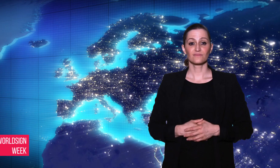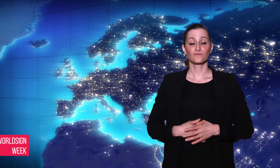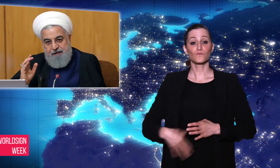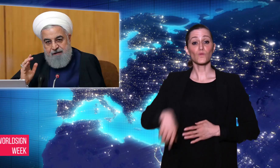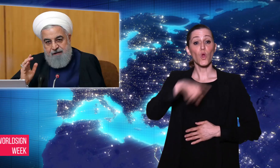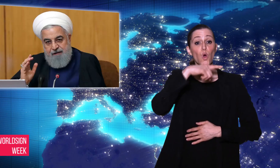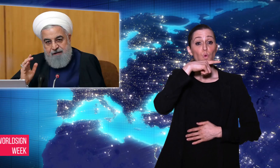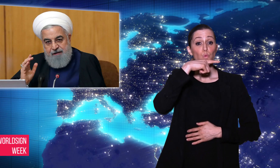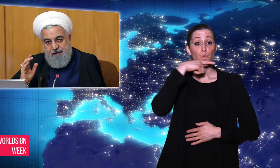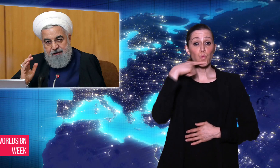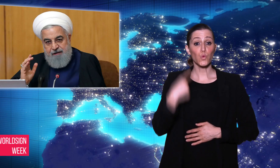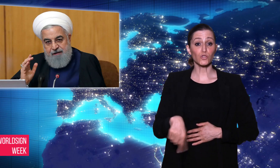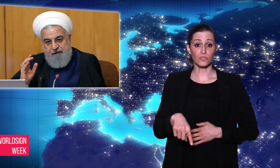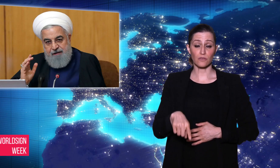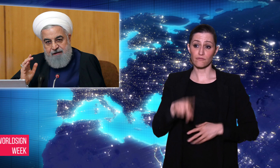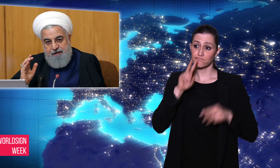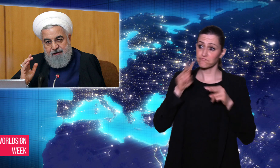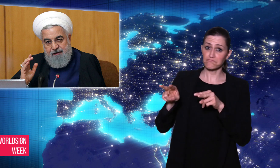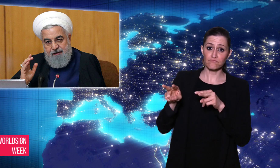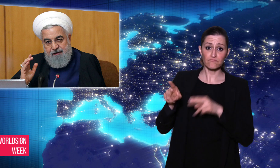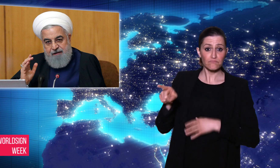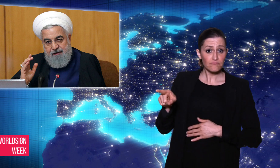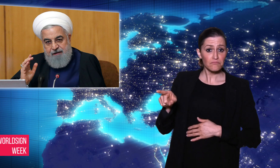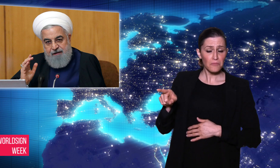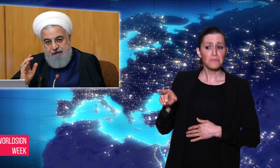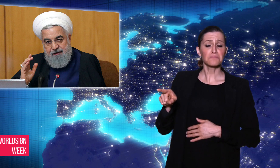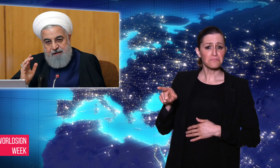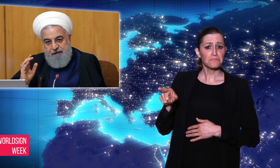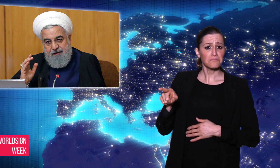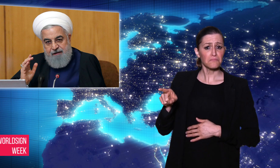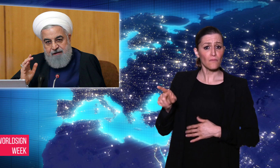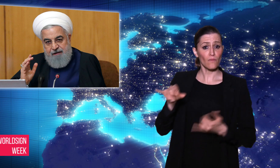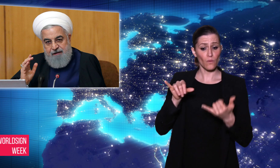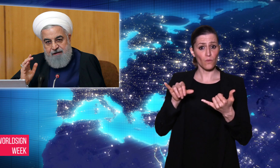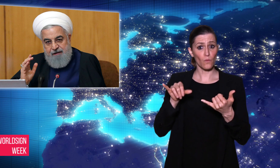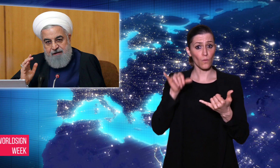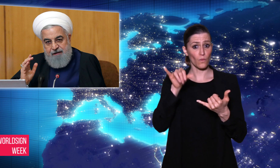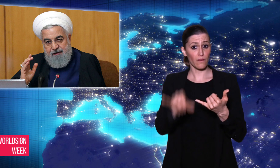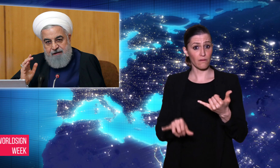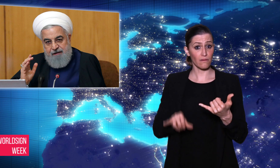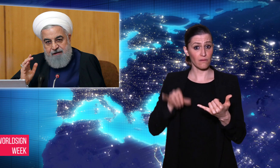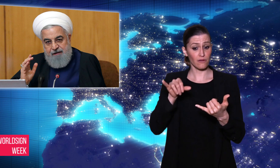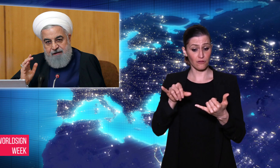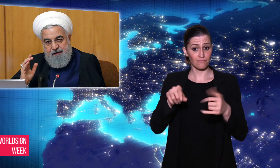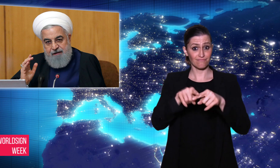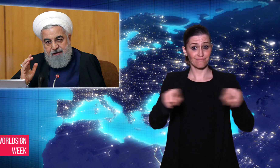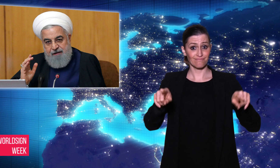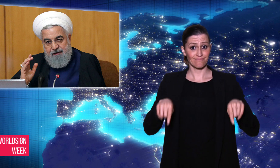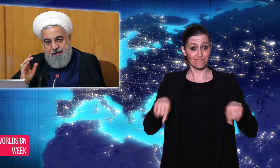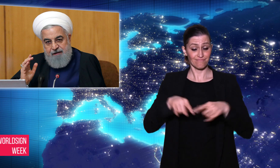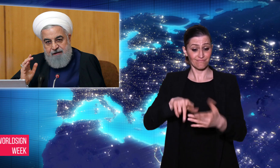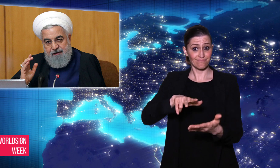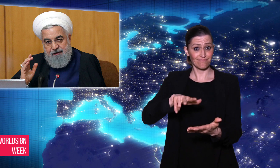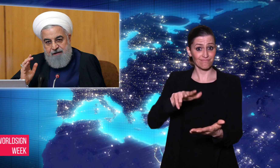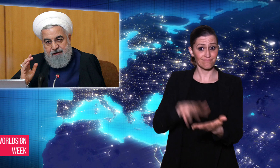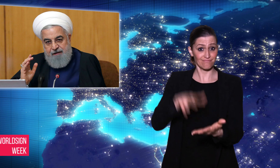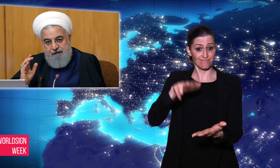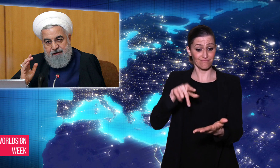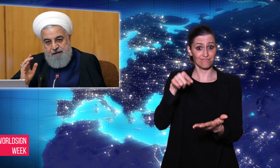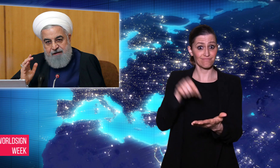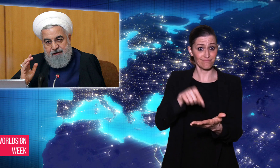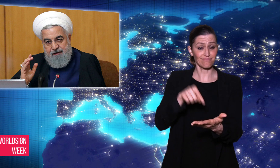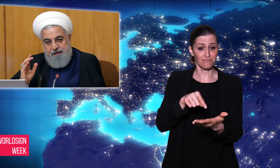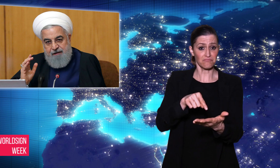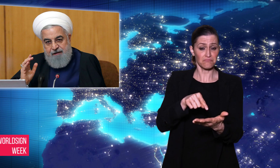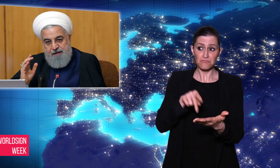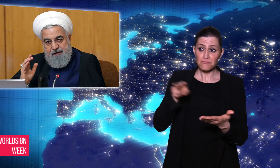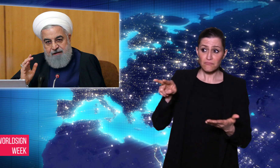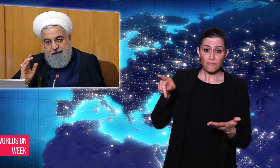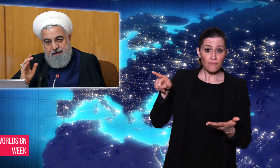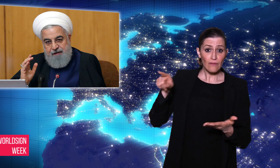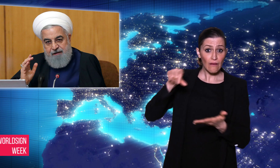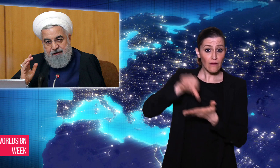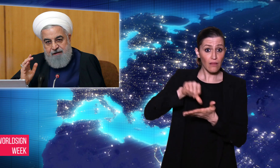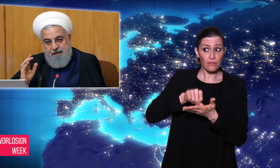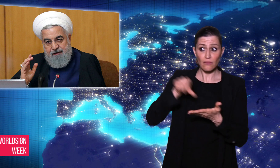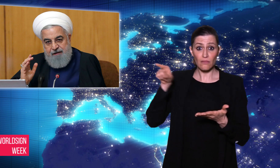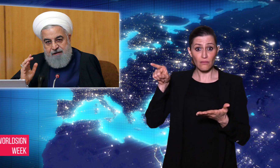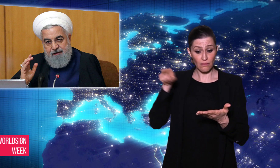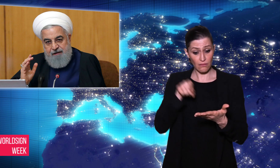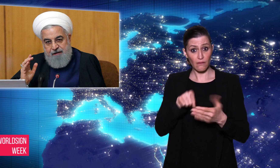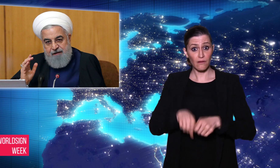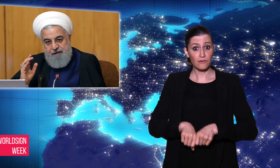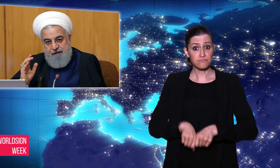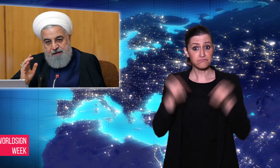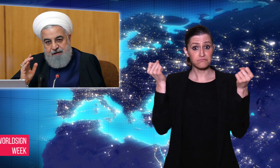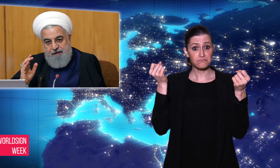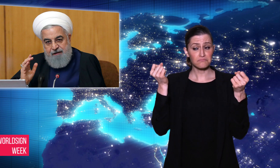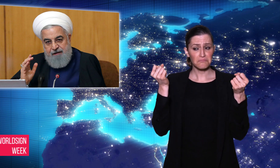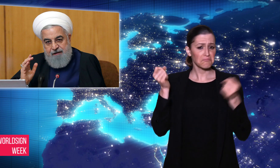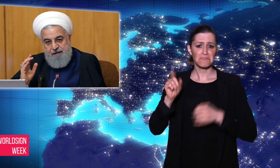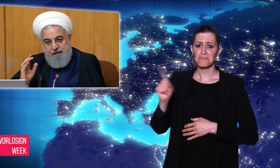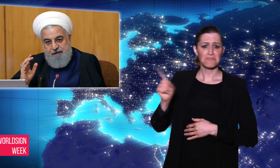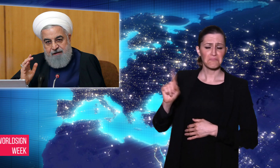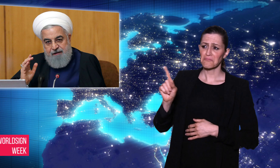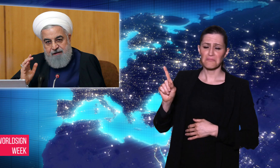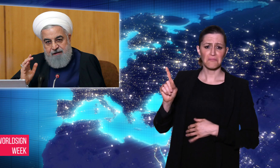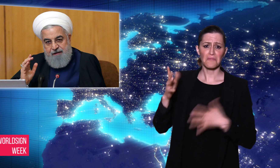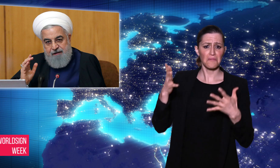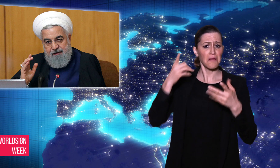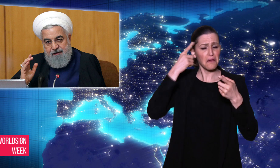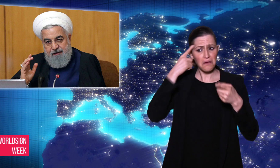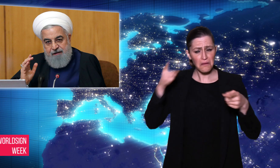Russia stated that Iran did not violate the terms of the nuclear